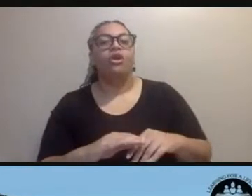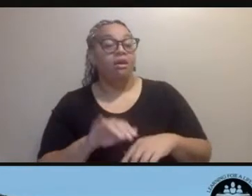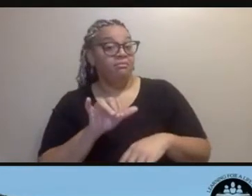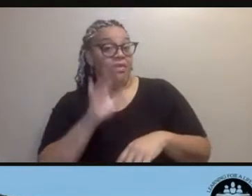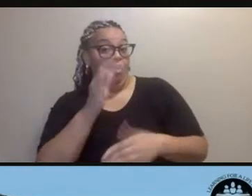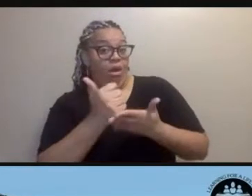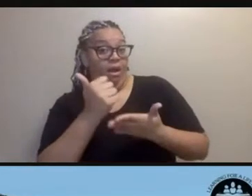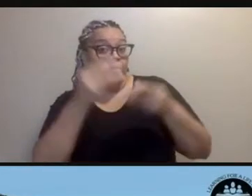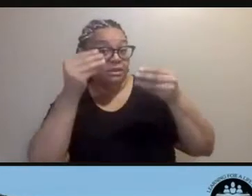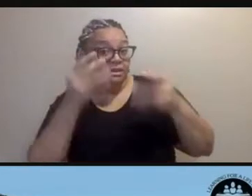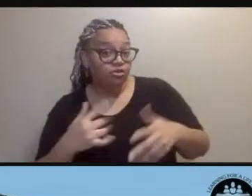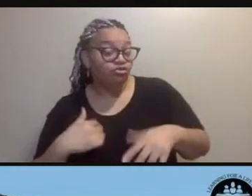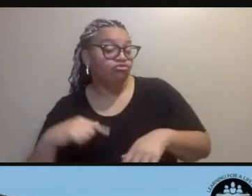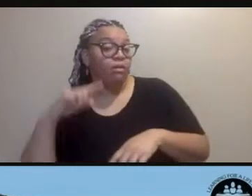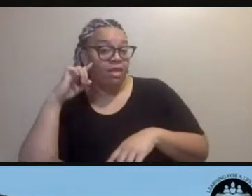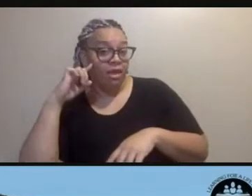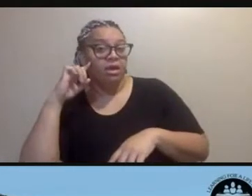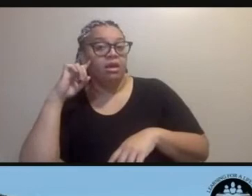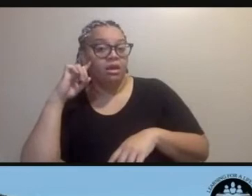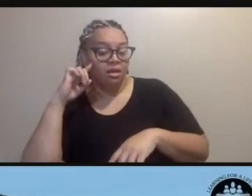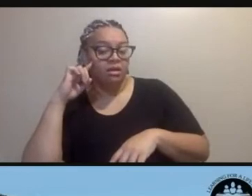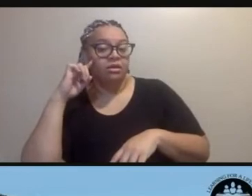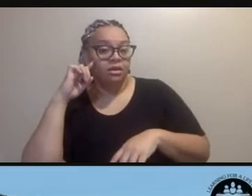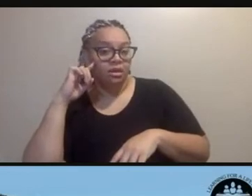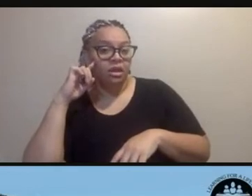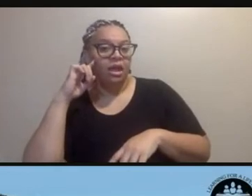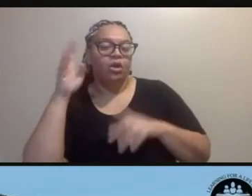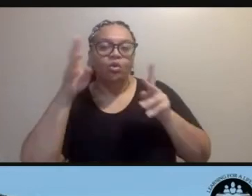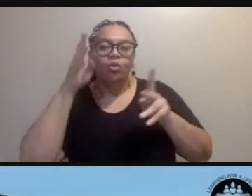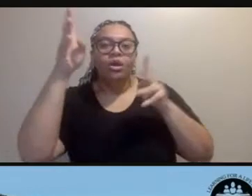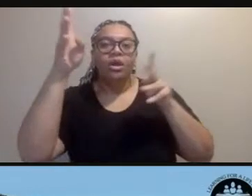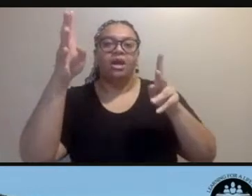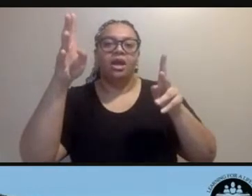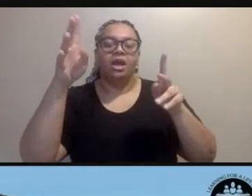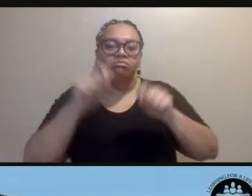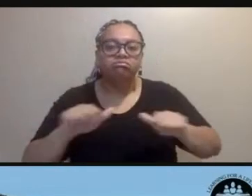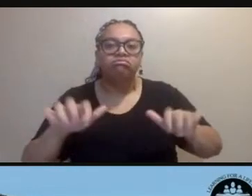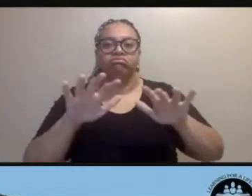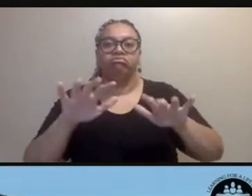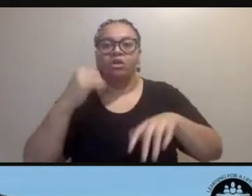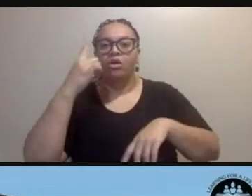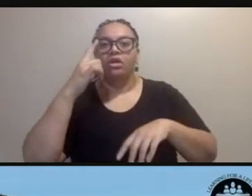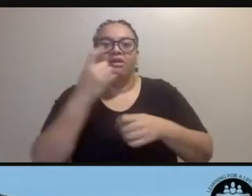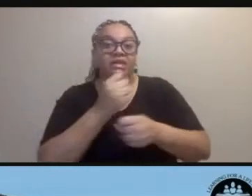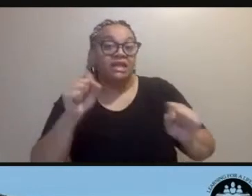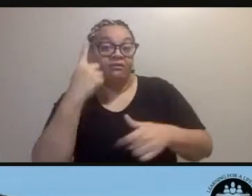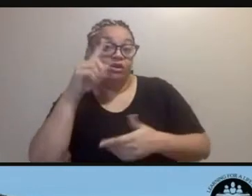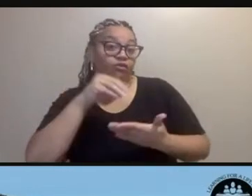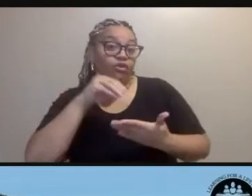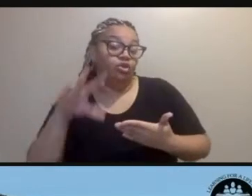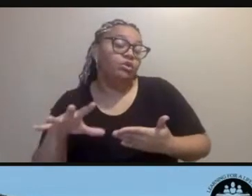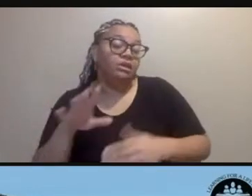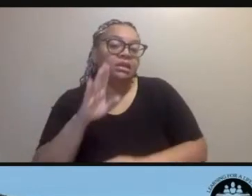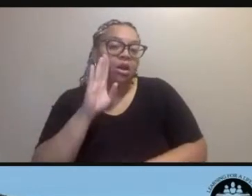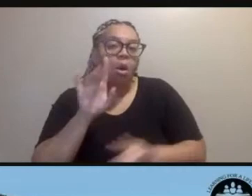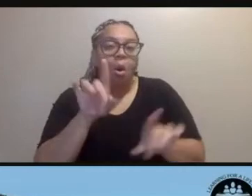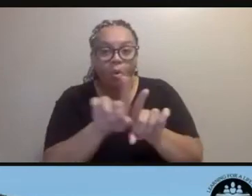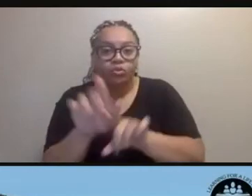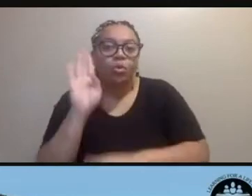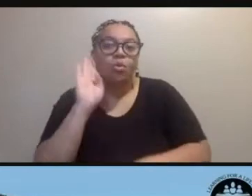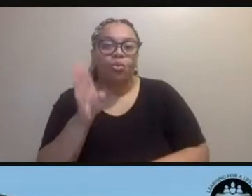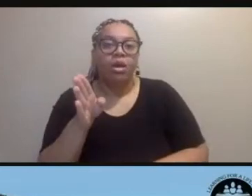BEHAVIOR AND THEN THIS WILL